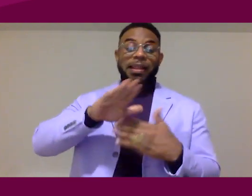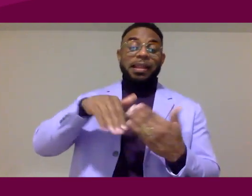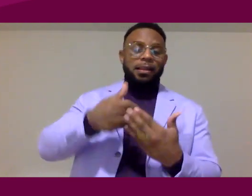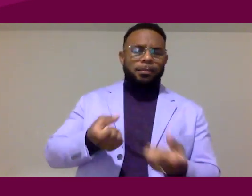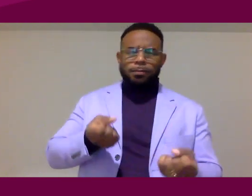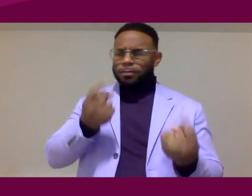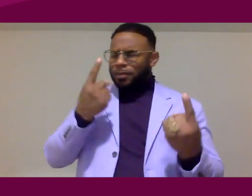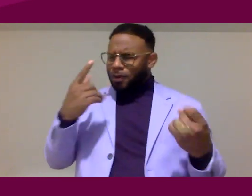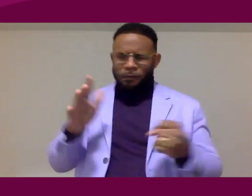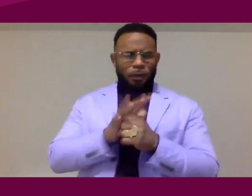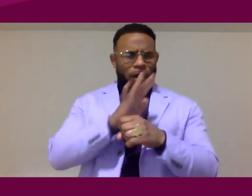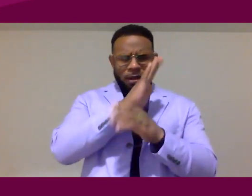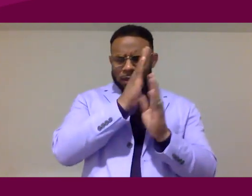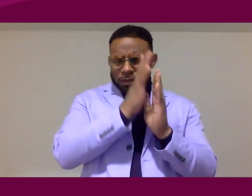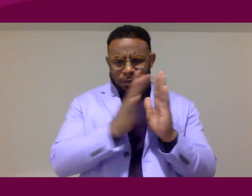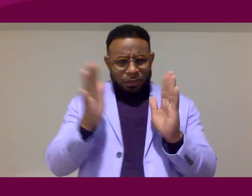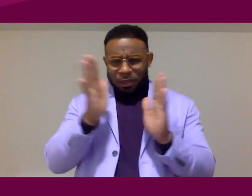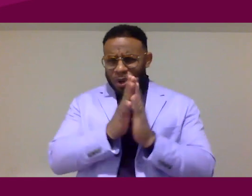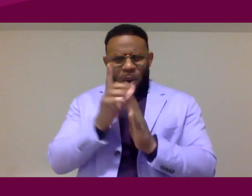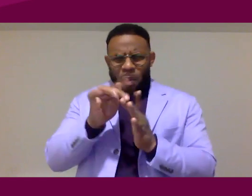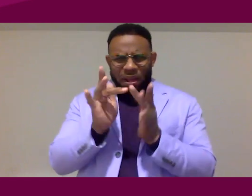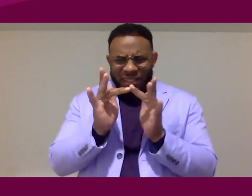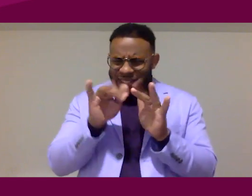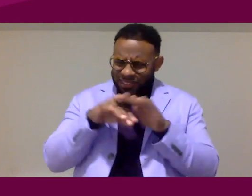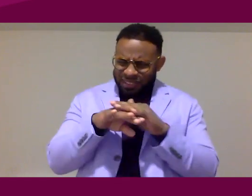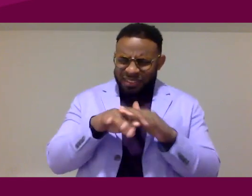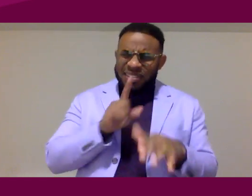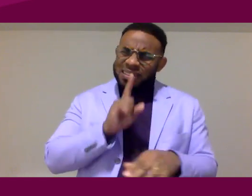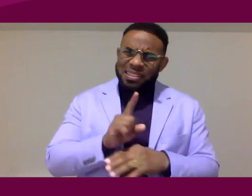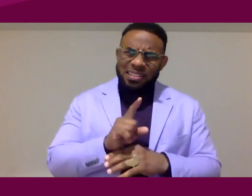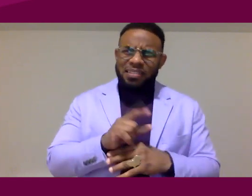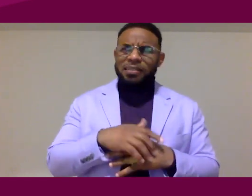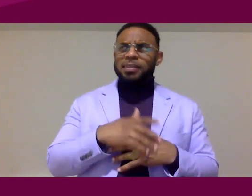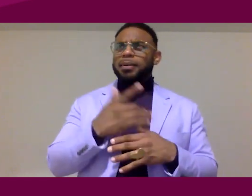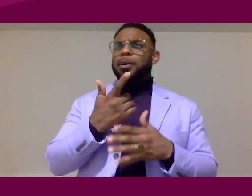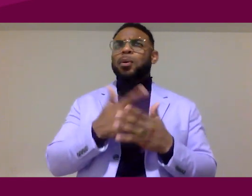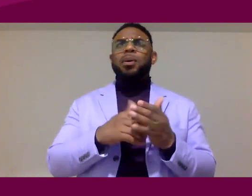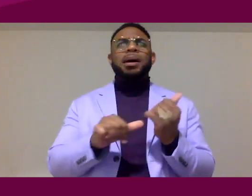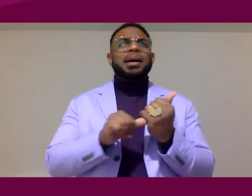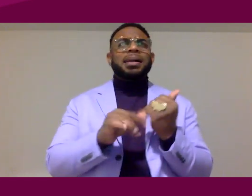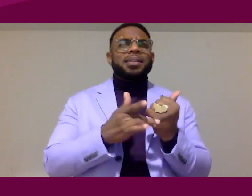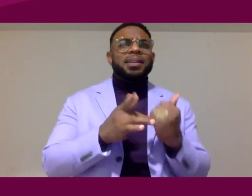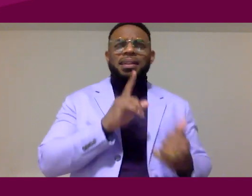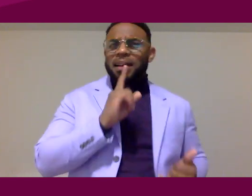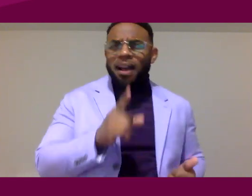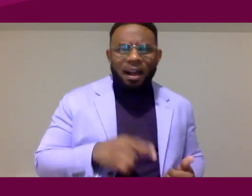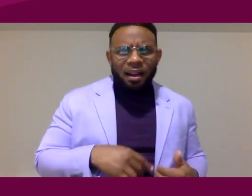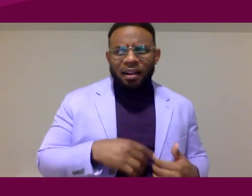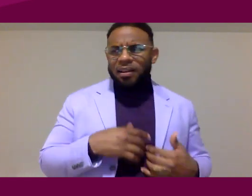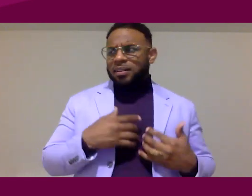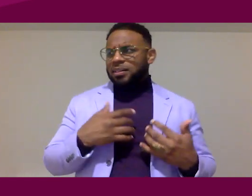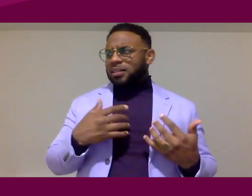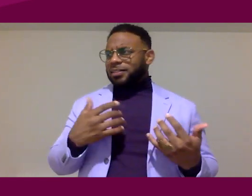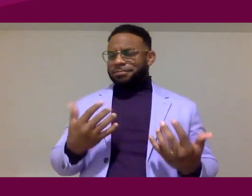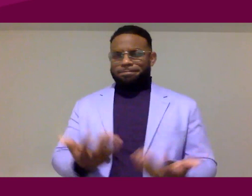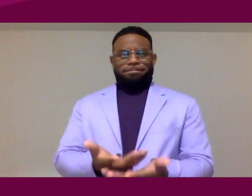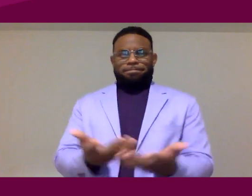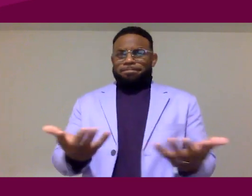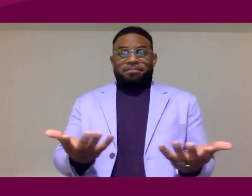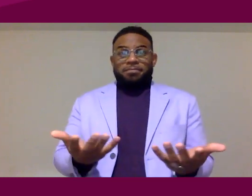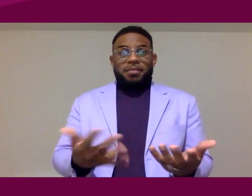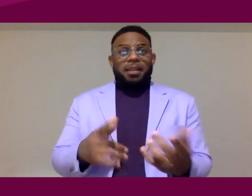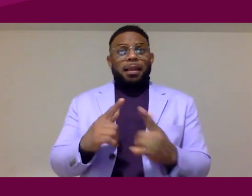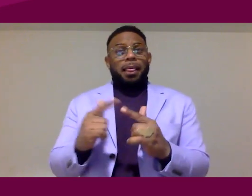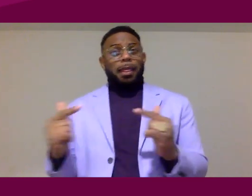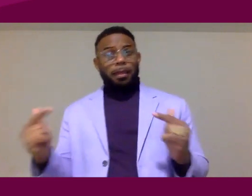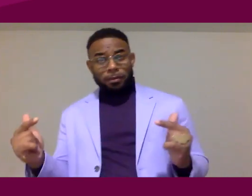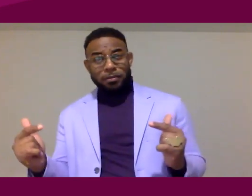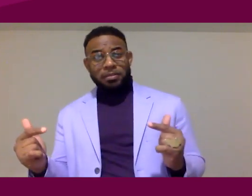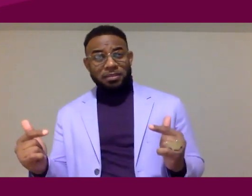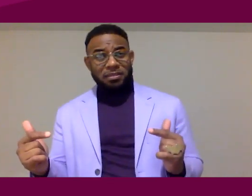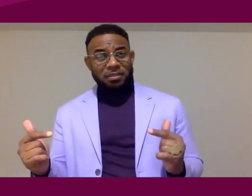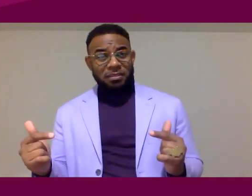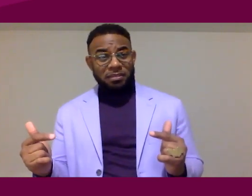understand what digital accessibility is, what assistive technologies are, et cetera,